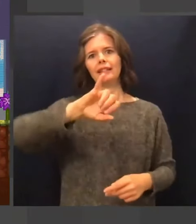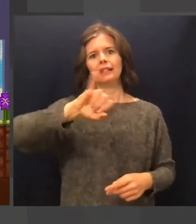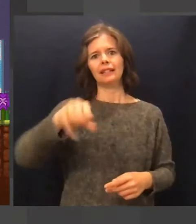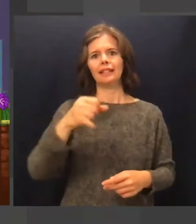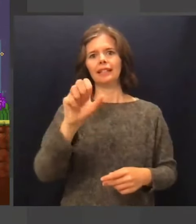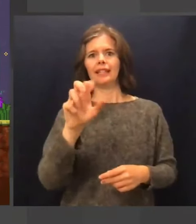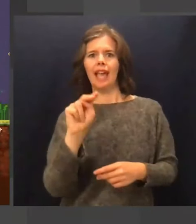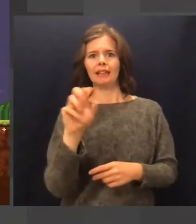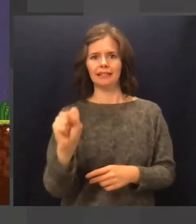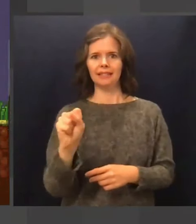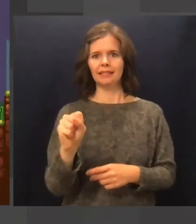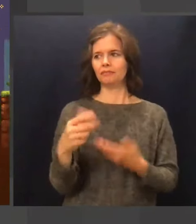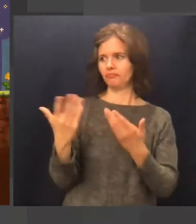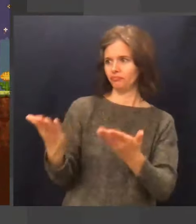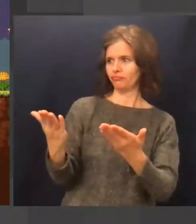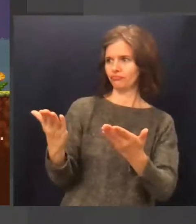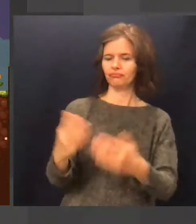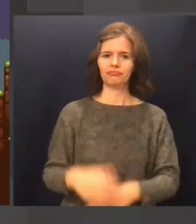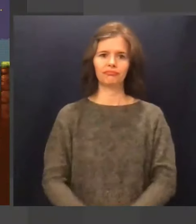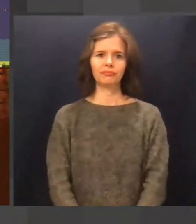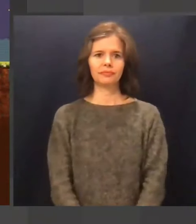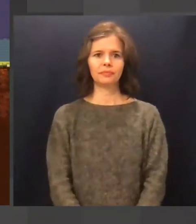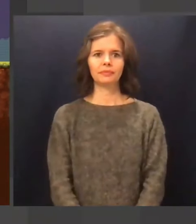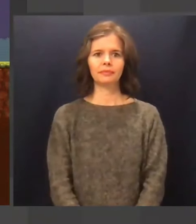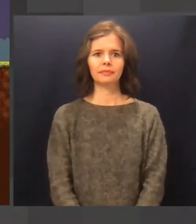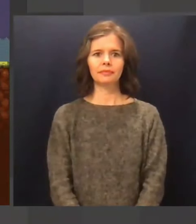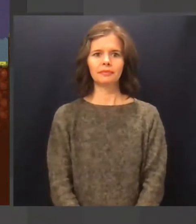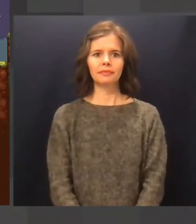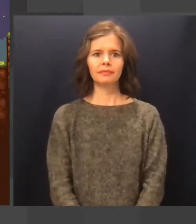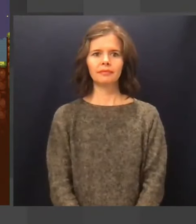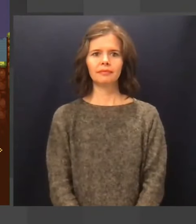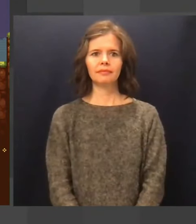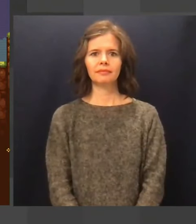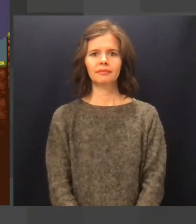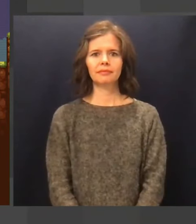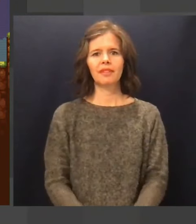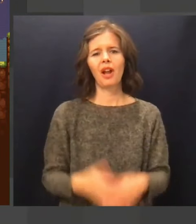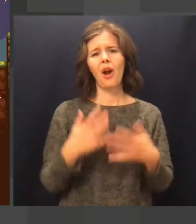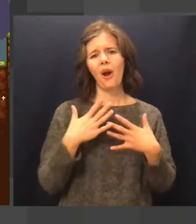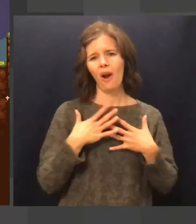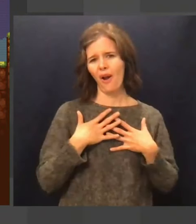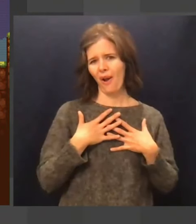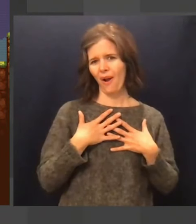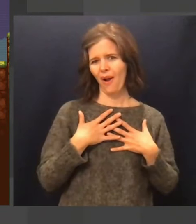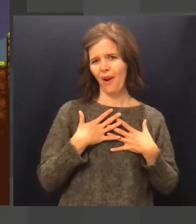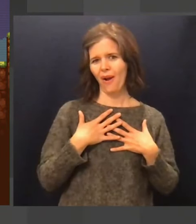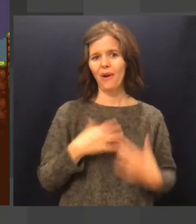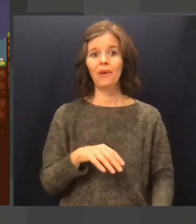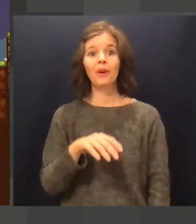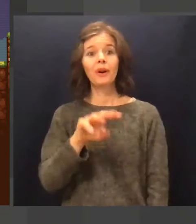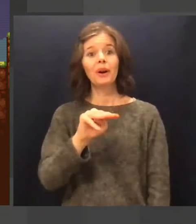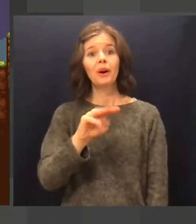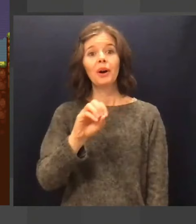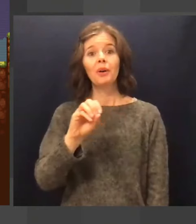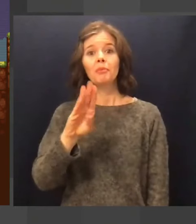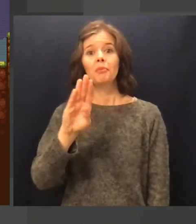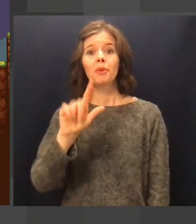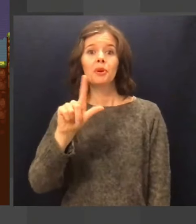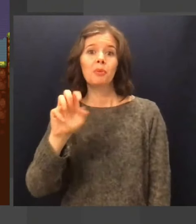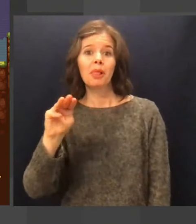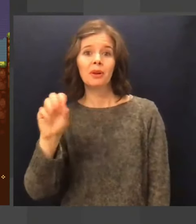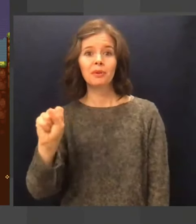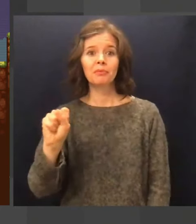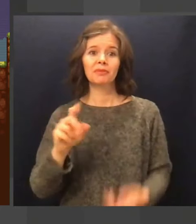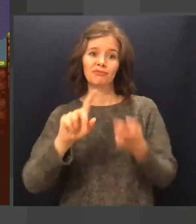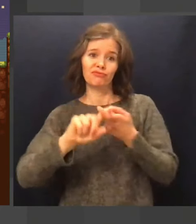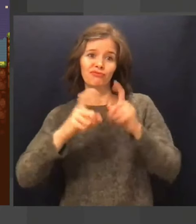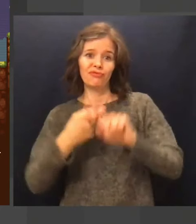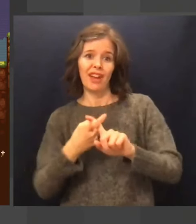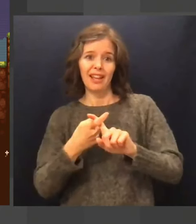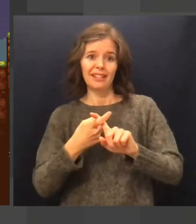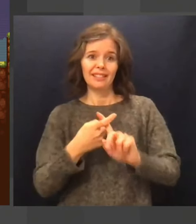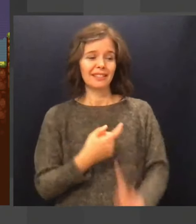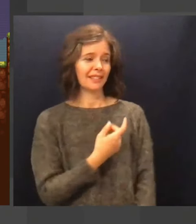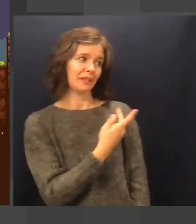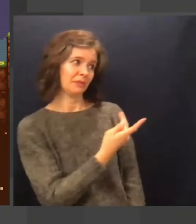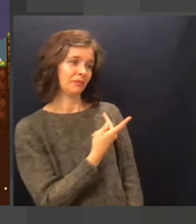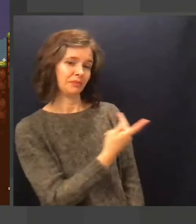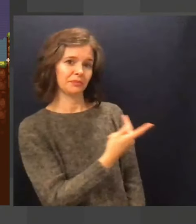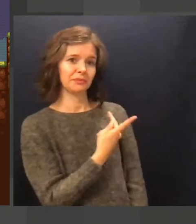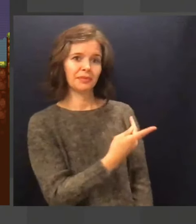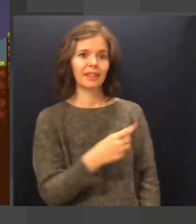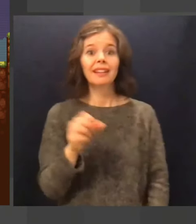SHOW!"